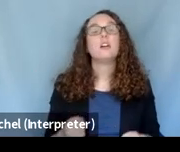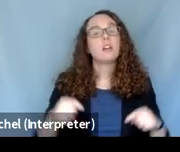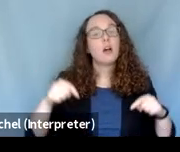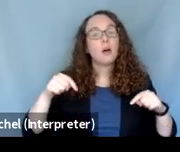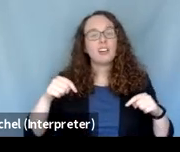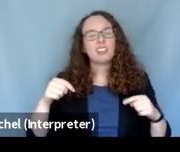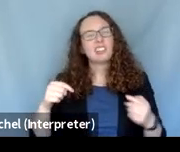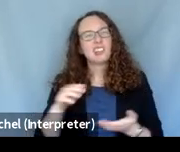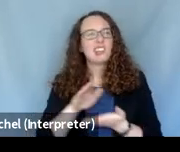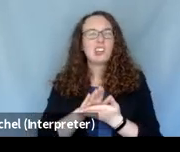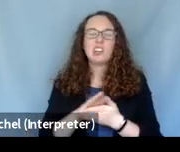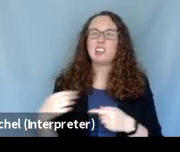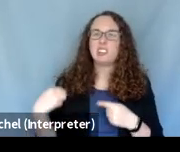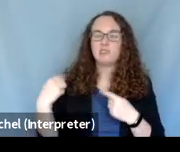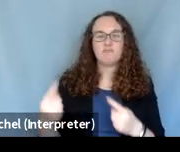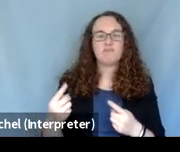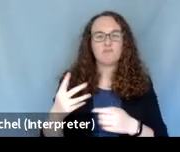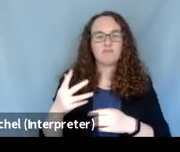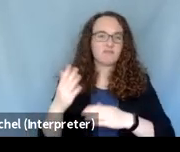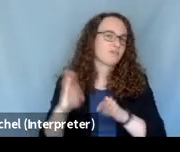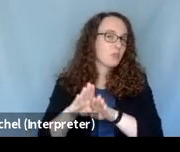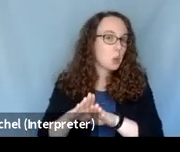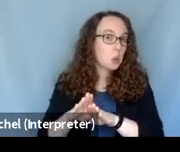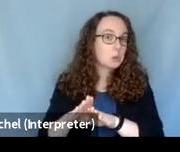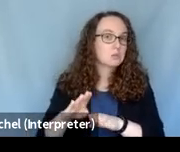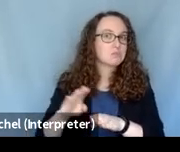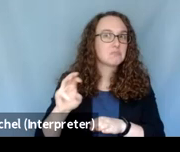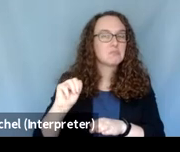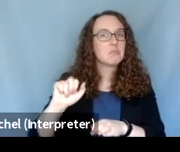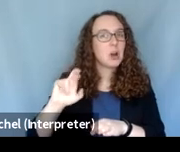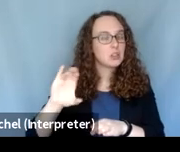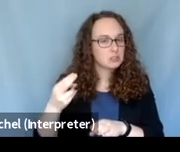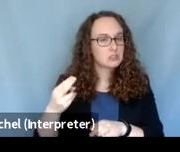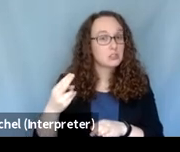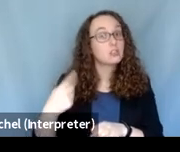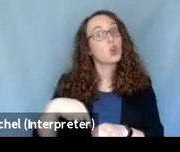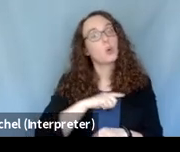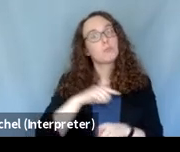so we've learned and we've adapted, so for the career assessments we really